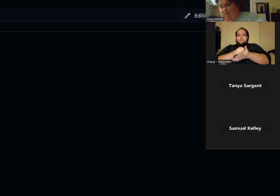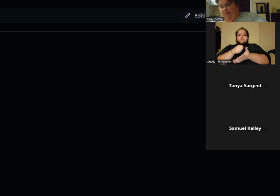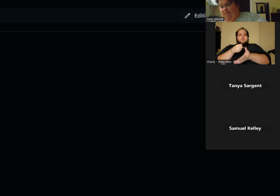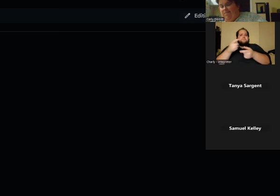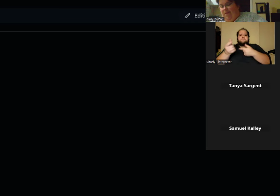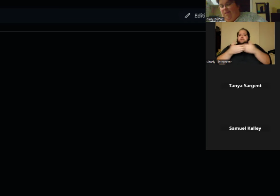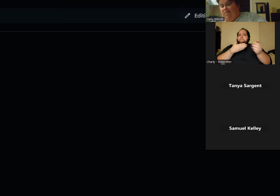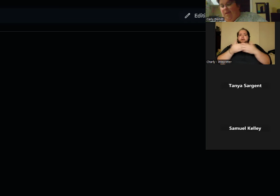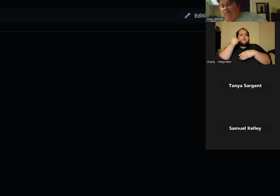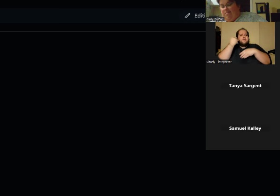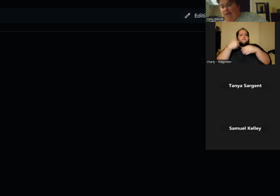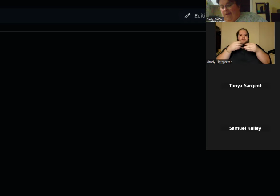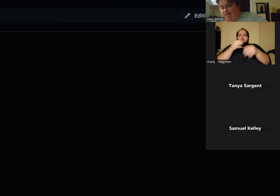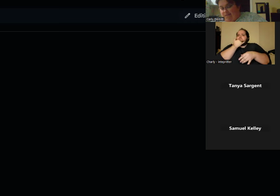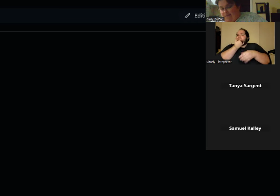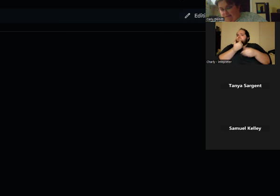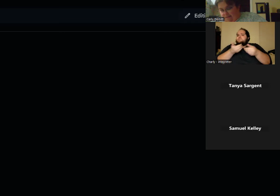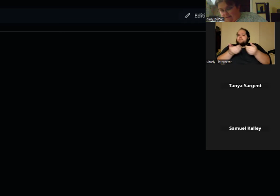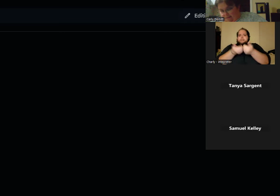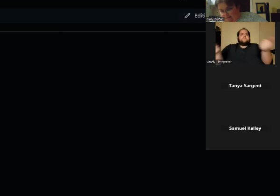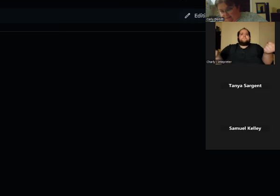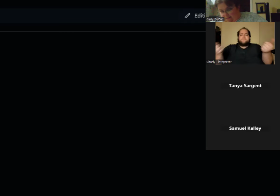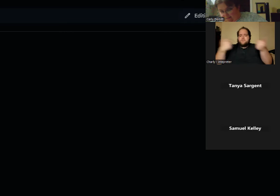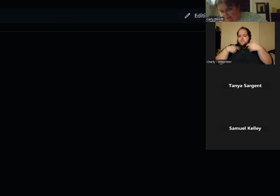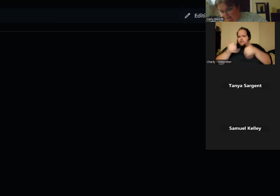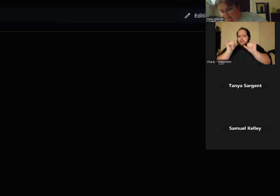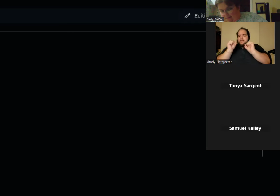You'll see I've got… an education section